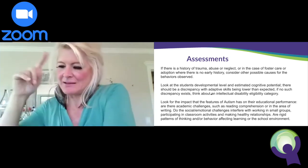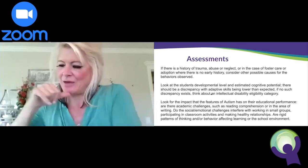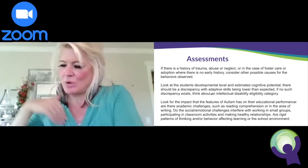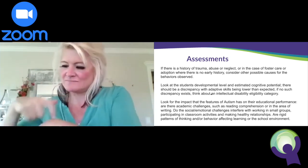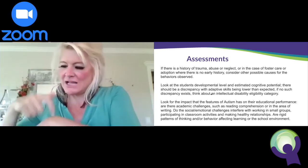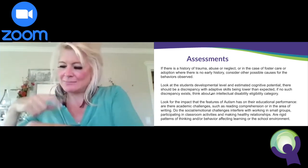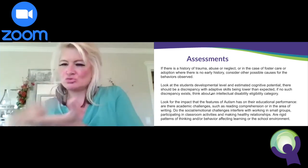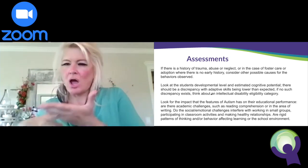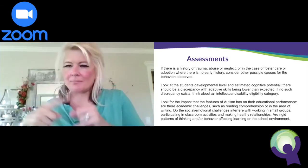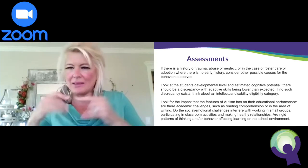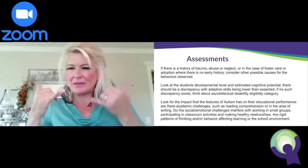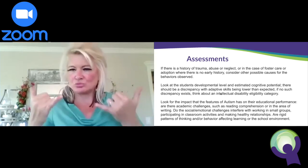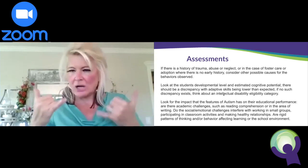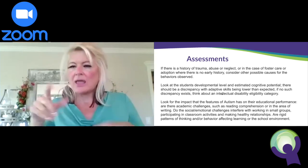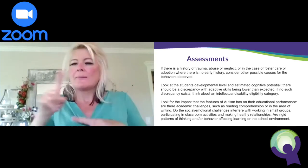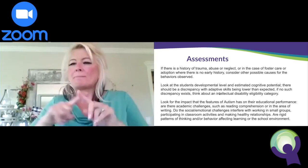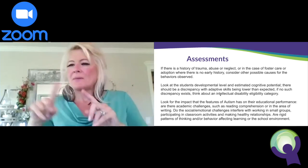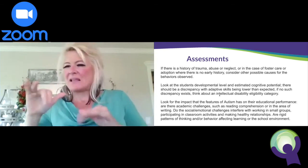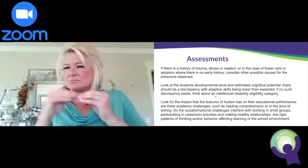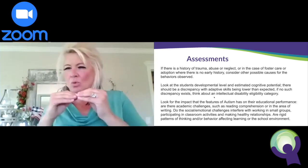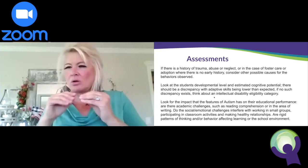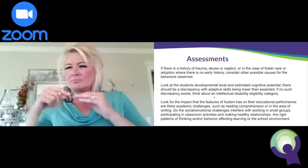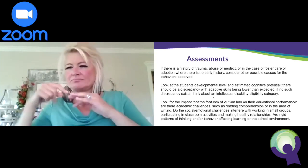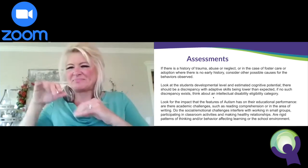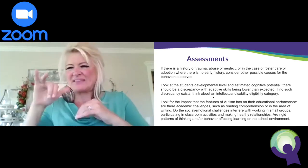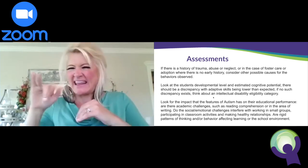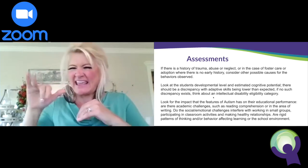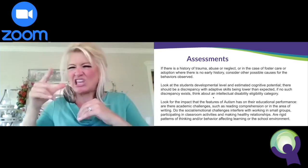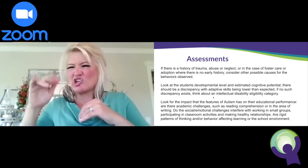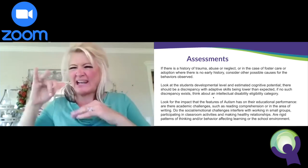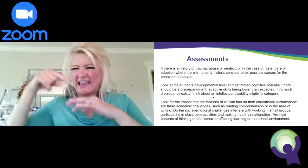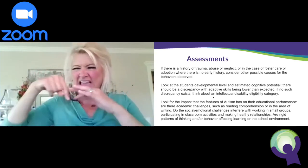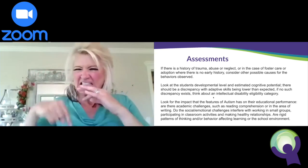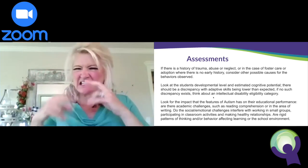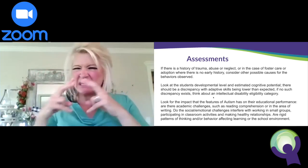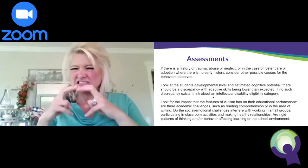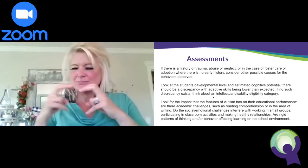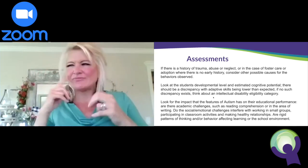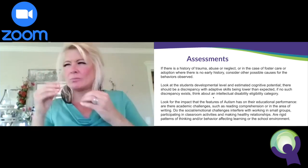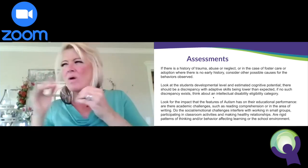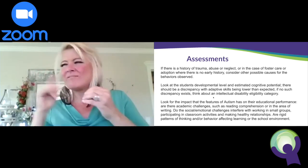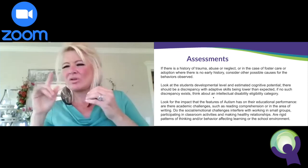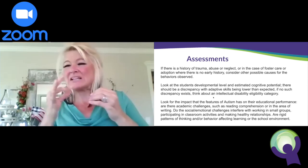that the functioning comes into play. We've had some time to talk about it today, really not enough, but